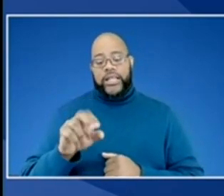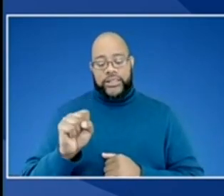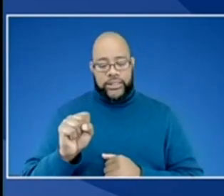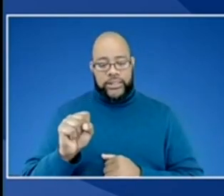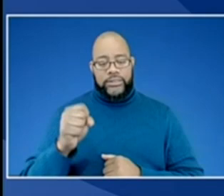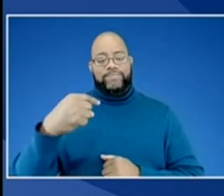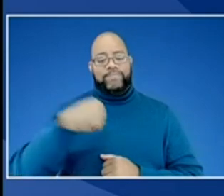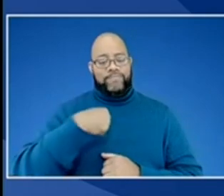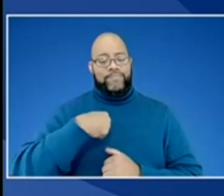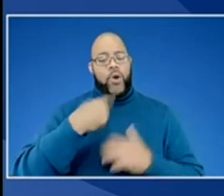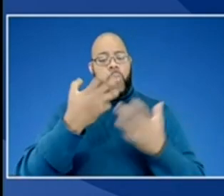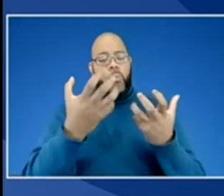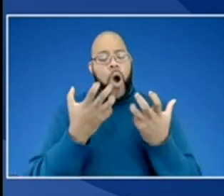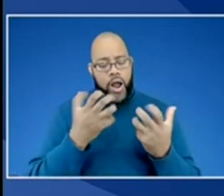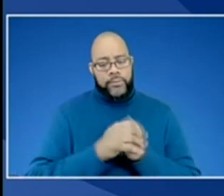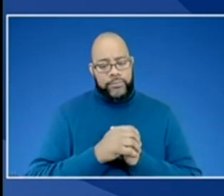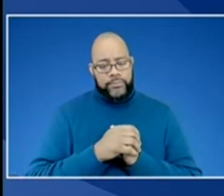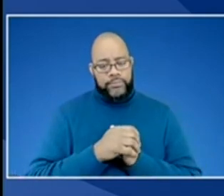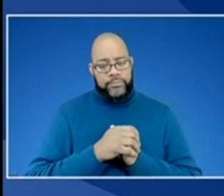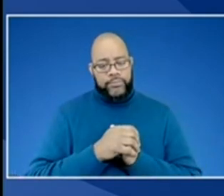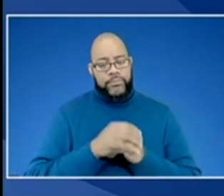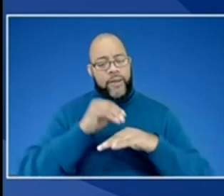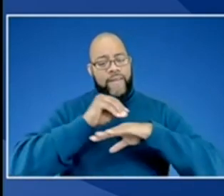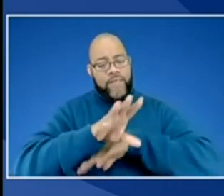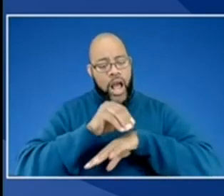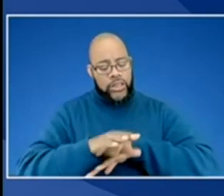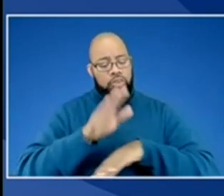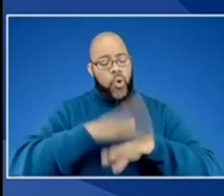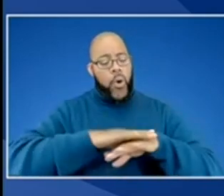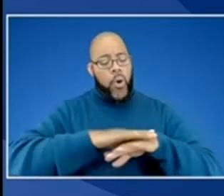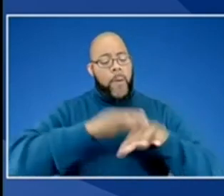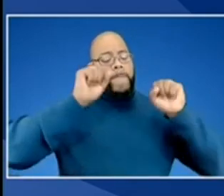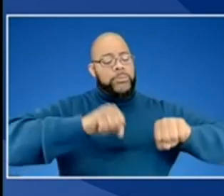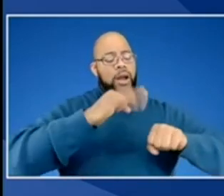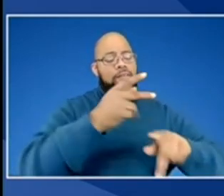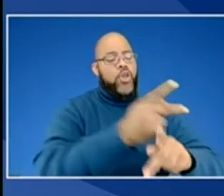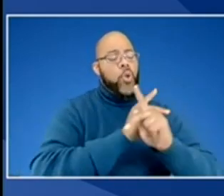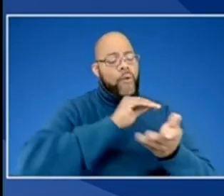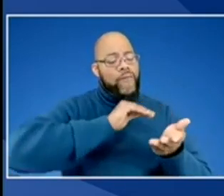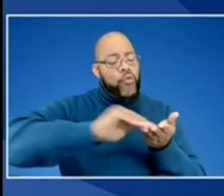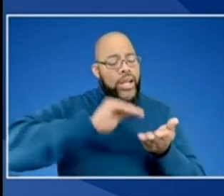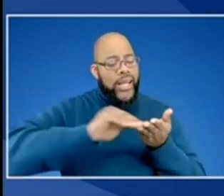wanted to advise on the possibility of loan forgiveness assistance for veterans